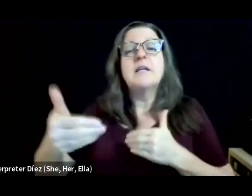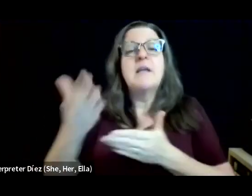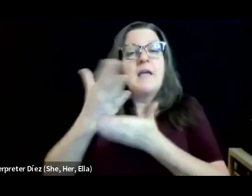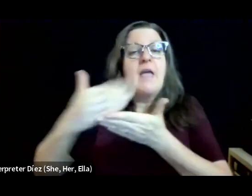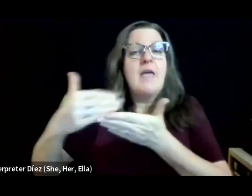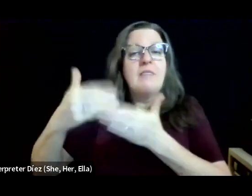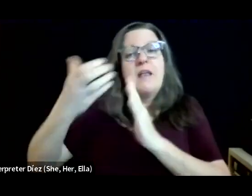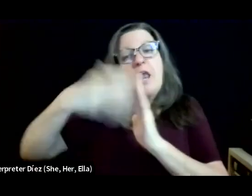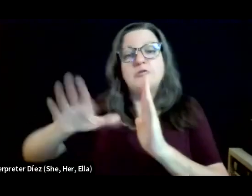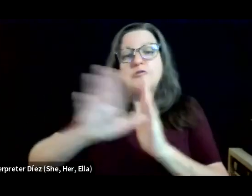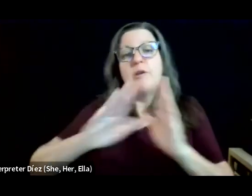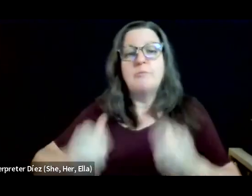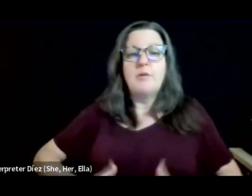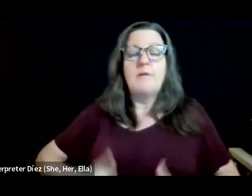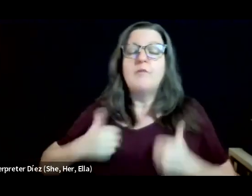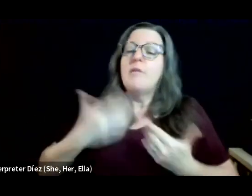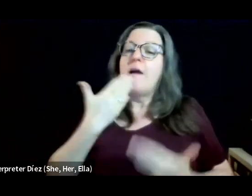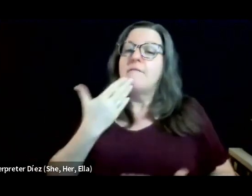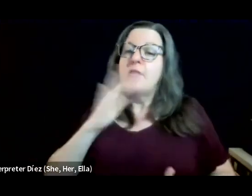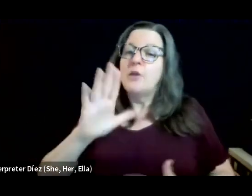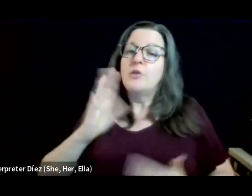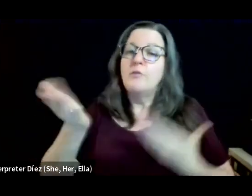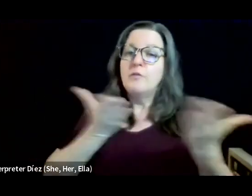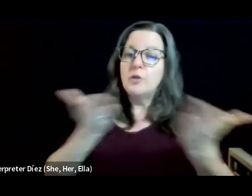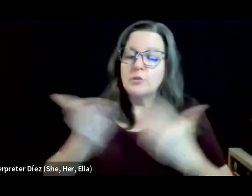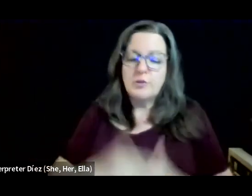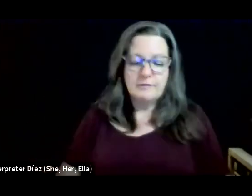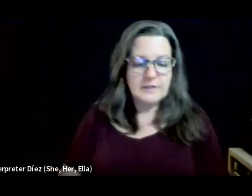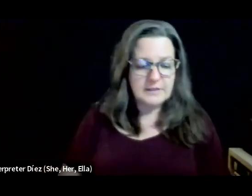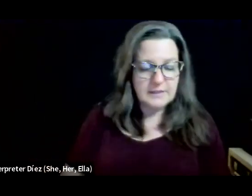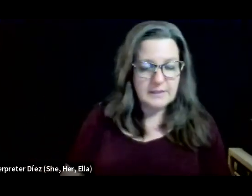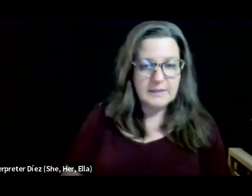Thank you for your service. I'm going to impart some